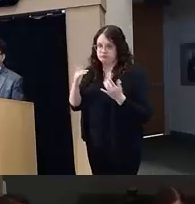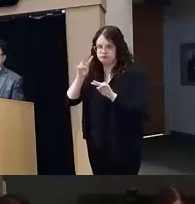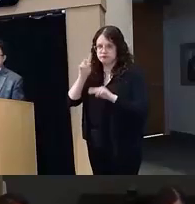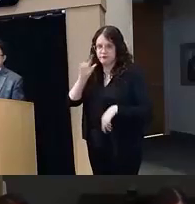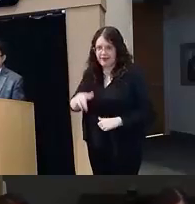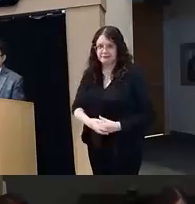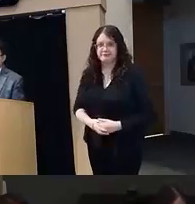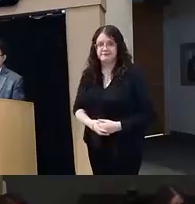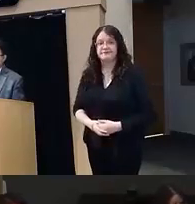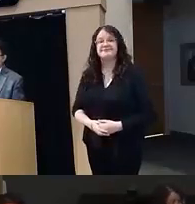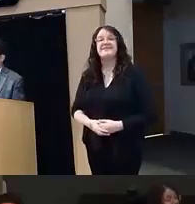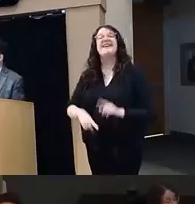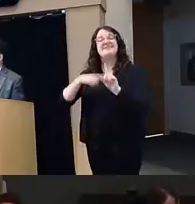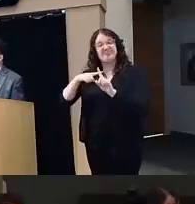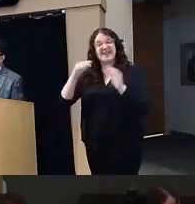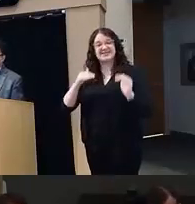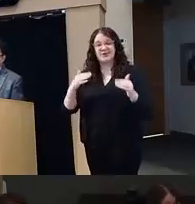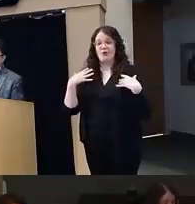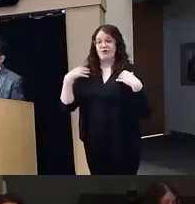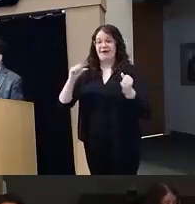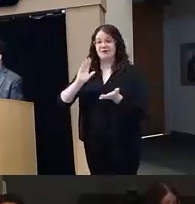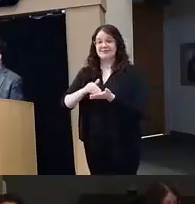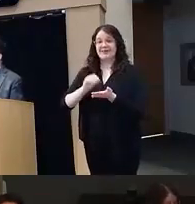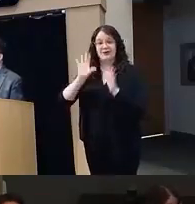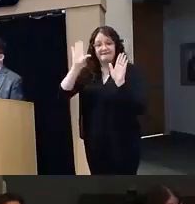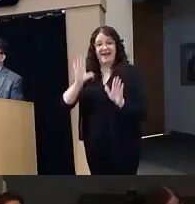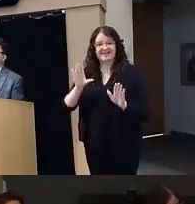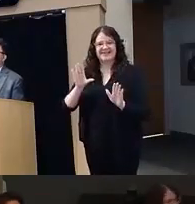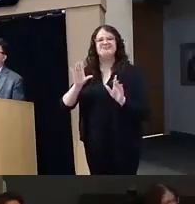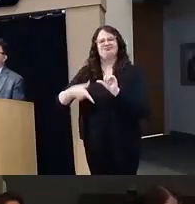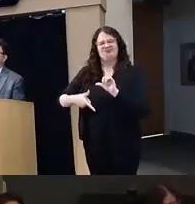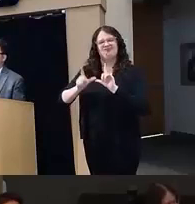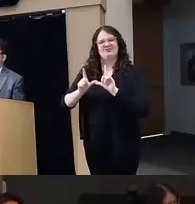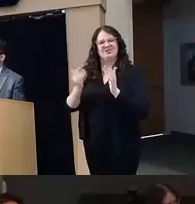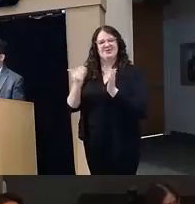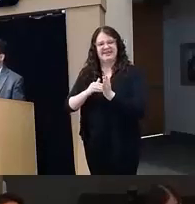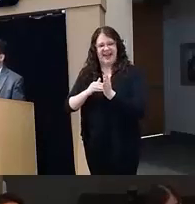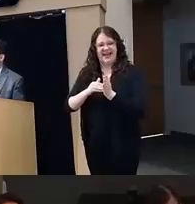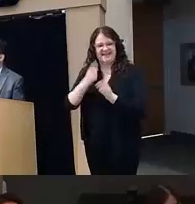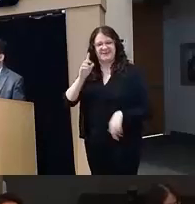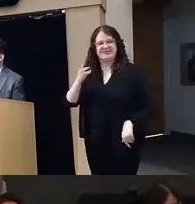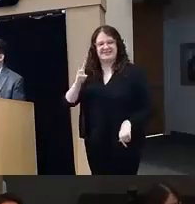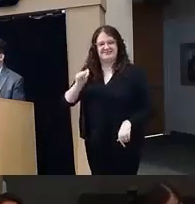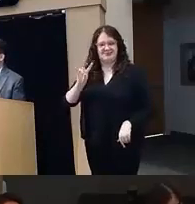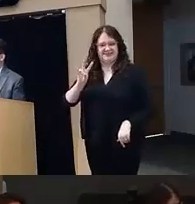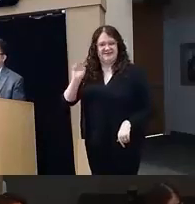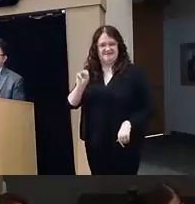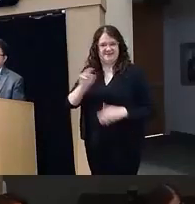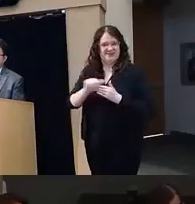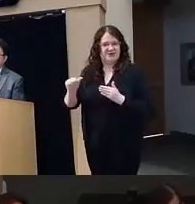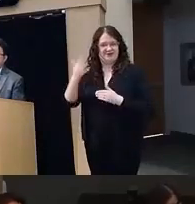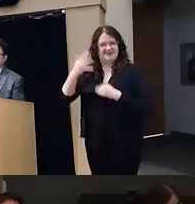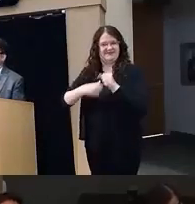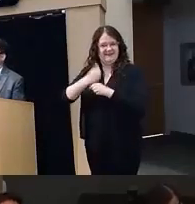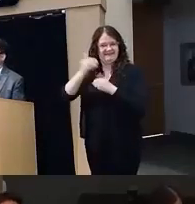excellence also got a renewal for five years 16.7 million we have more uh success this year